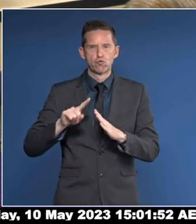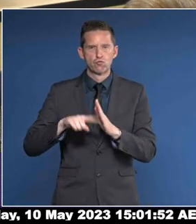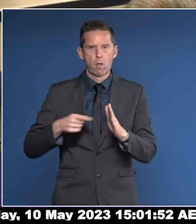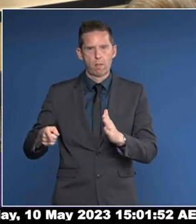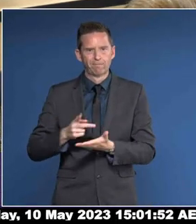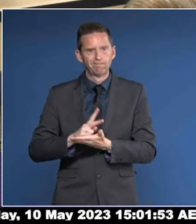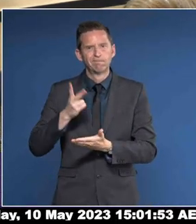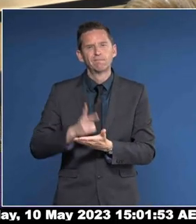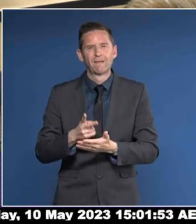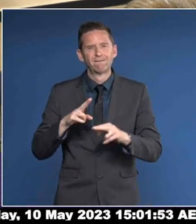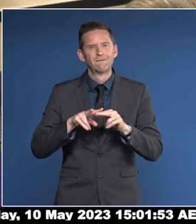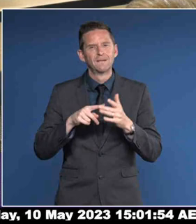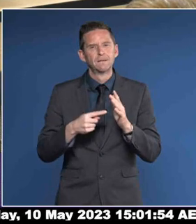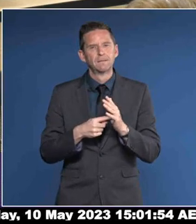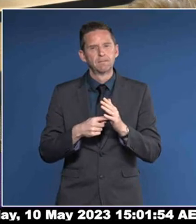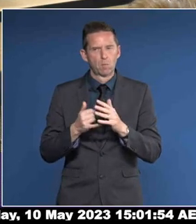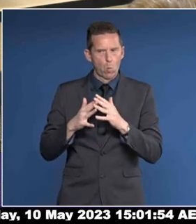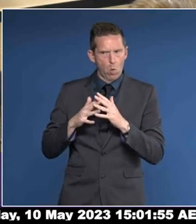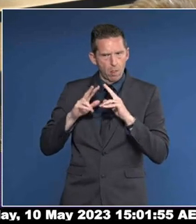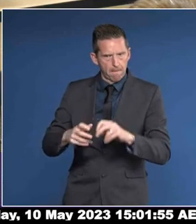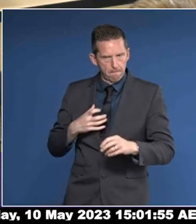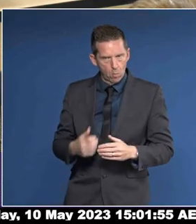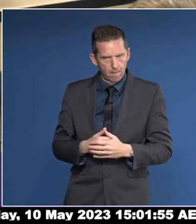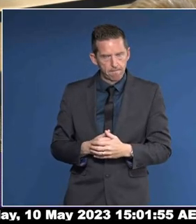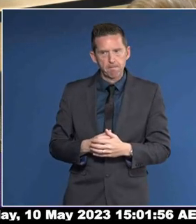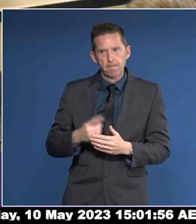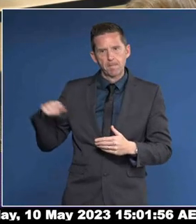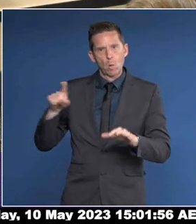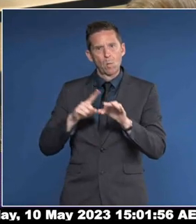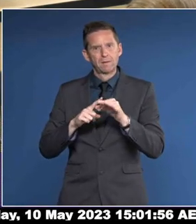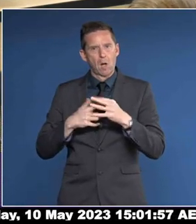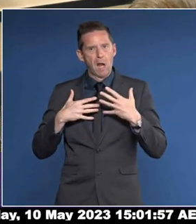Queensland Health informed participants Jonathon was last seen for seizures in April